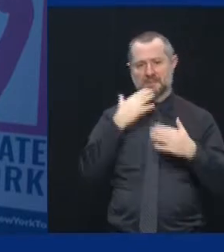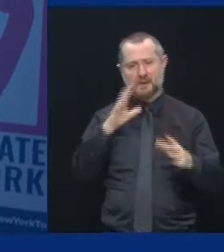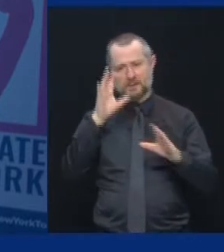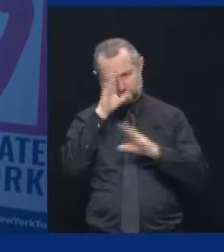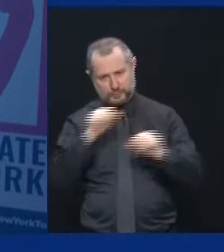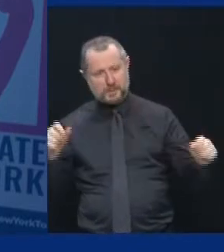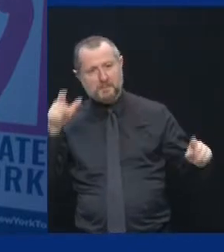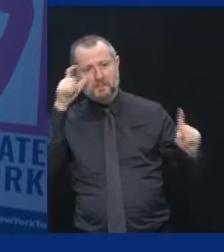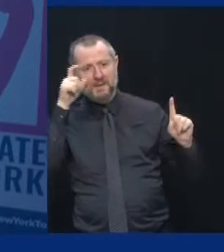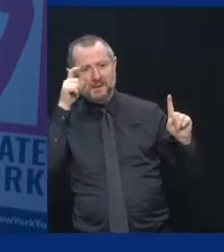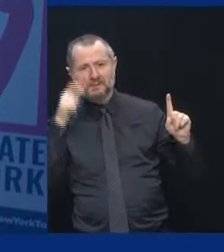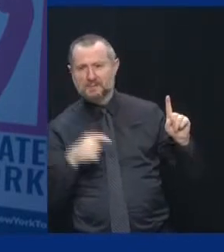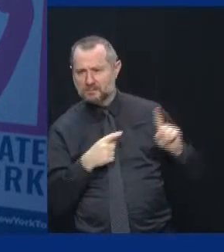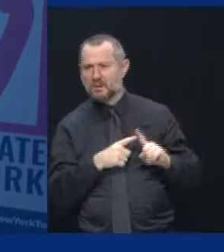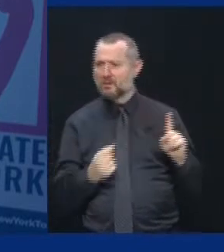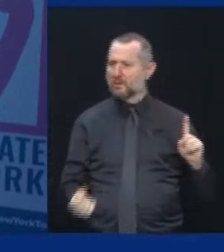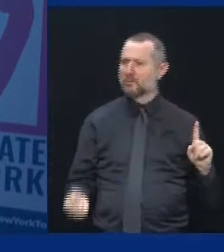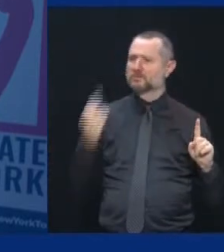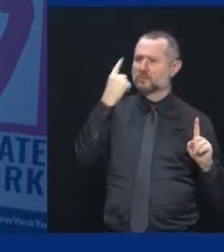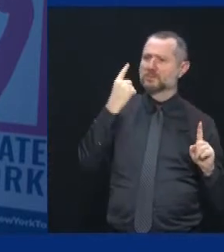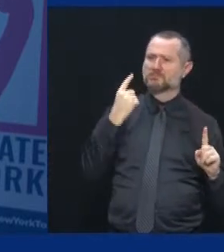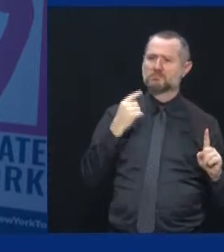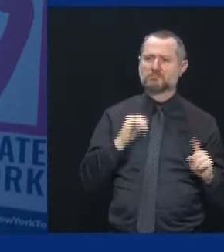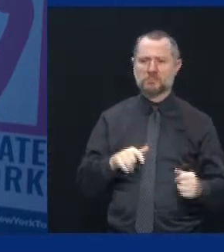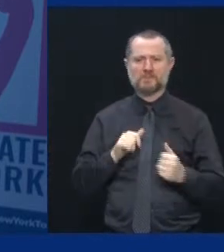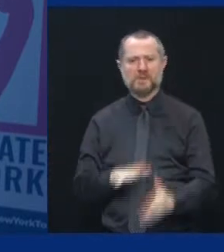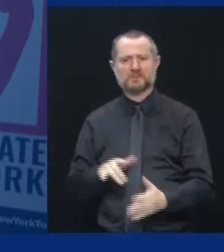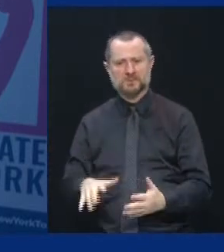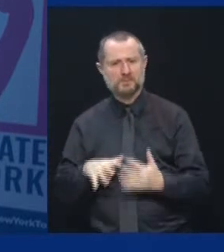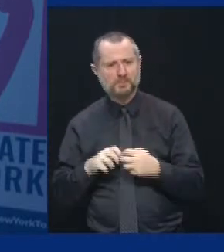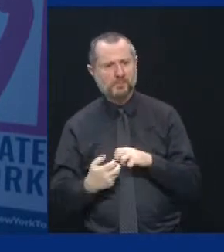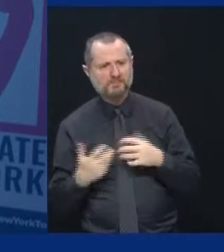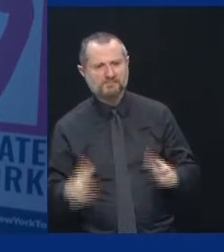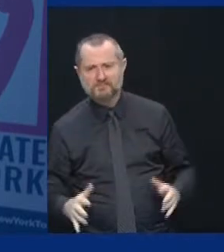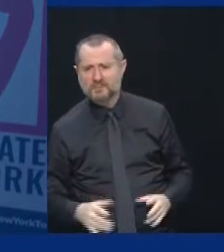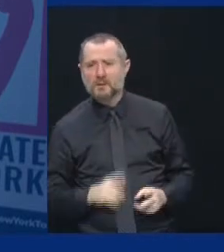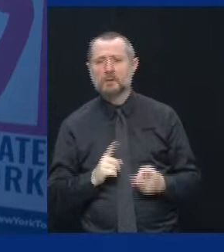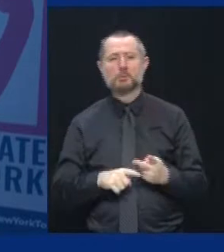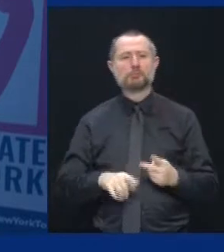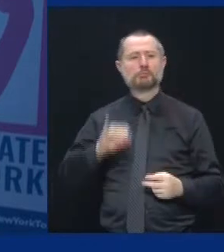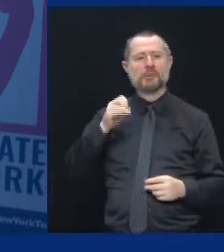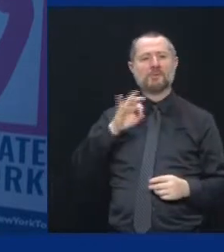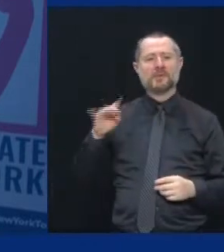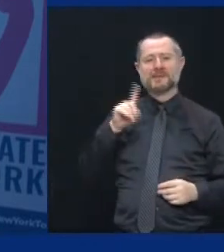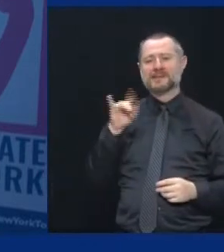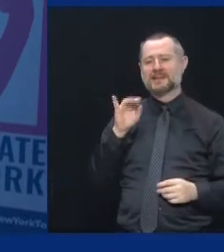DO THE SAME THING HERE. I WANT TO THANK PRESIDENT BIDEN WHO UNDERSTANDS THIS ISSUE AND